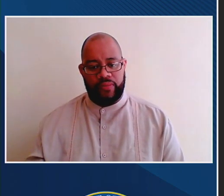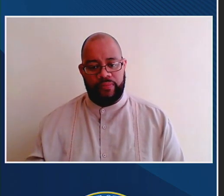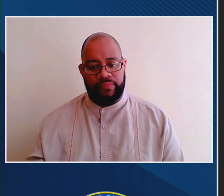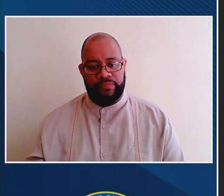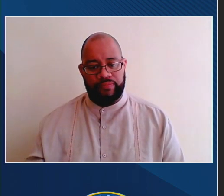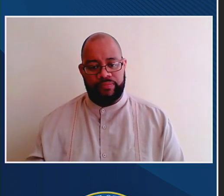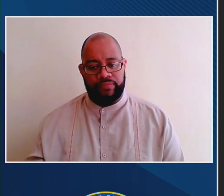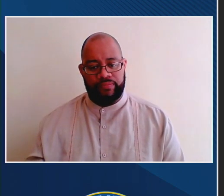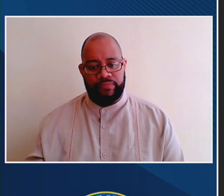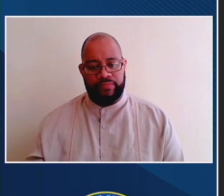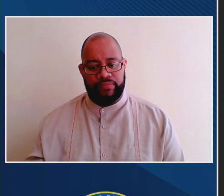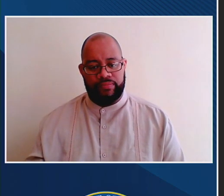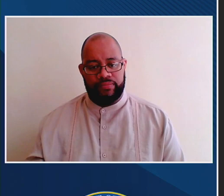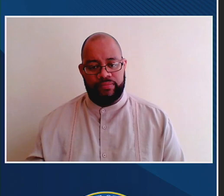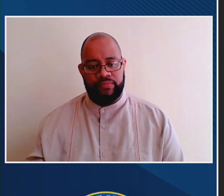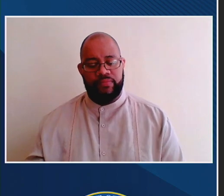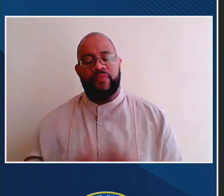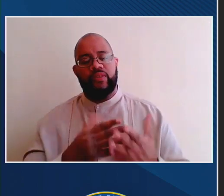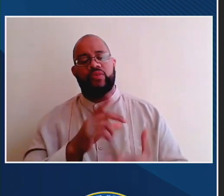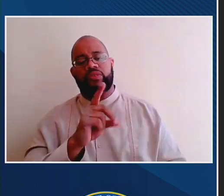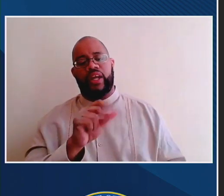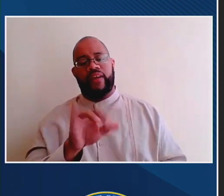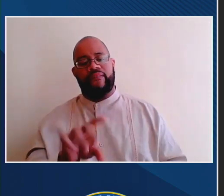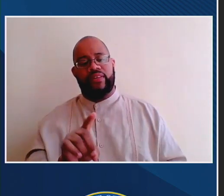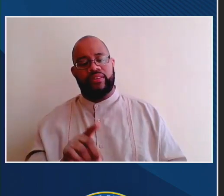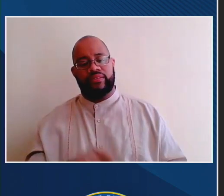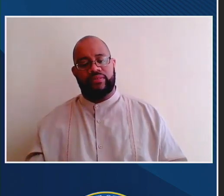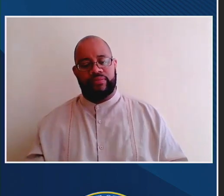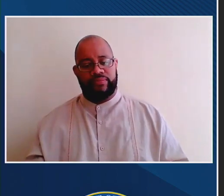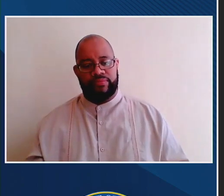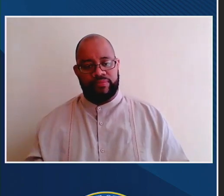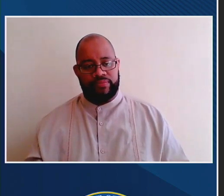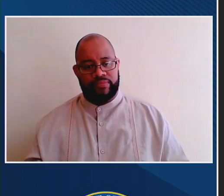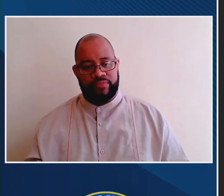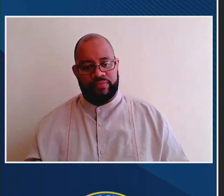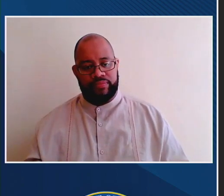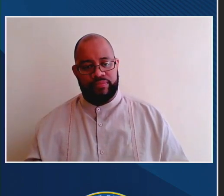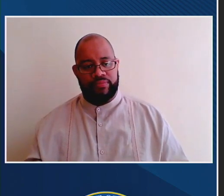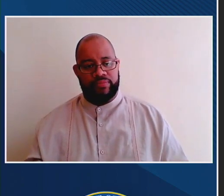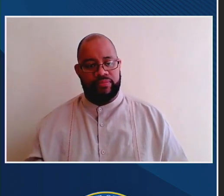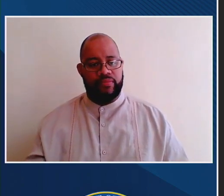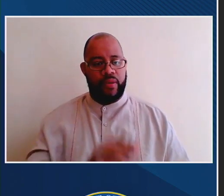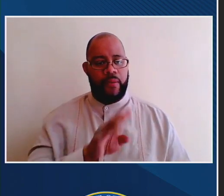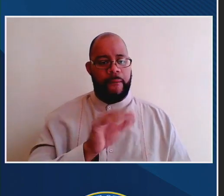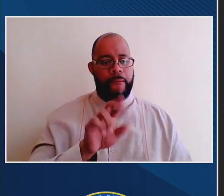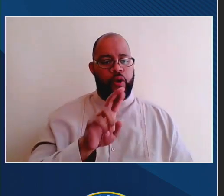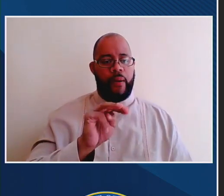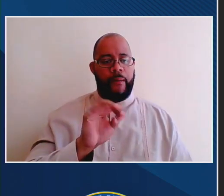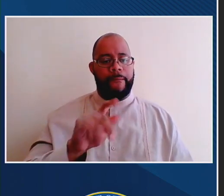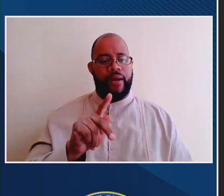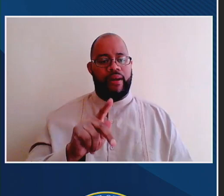Thank you. David. Barmak? You know, just to follow up and try to